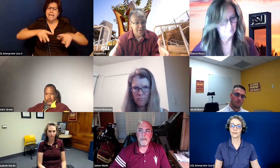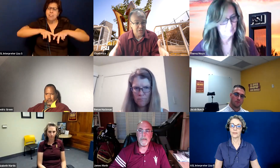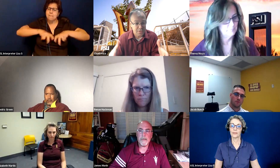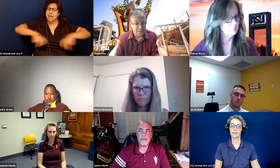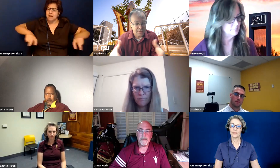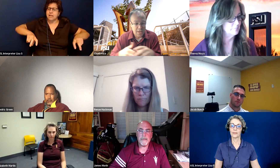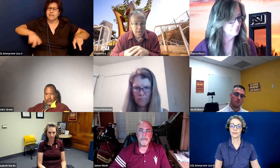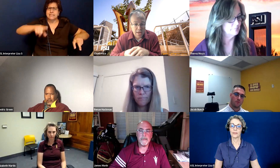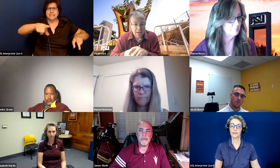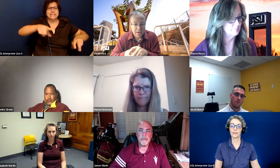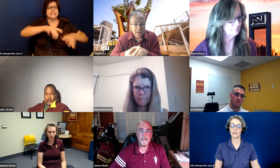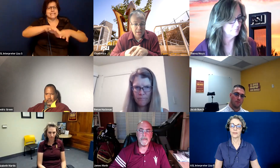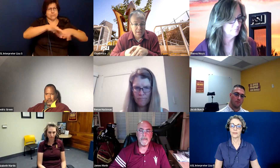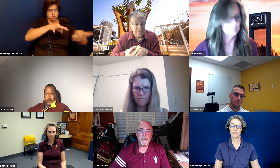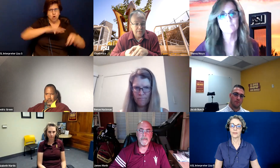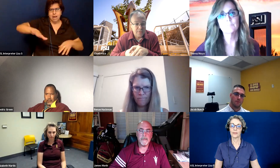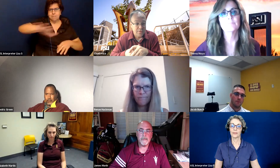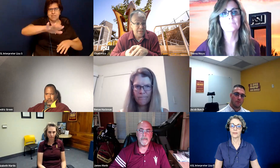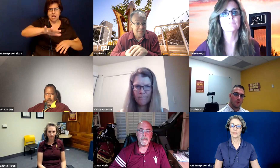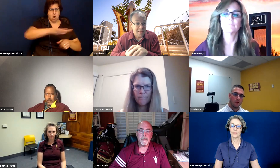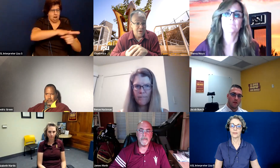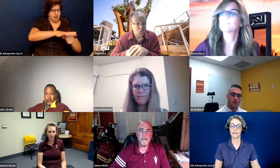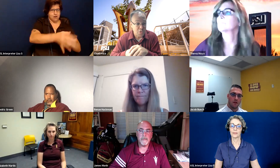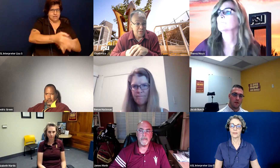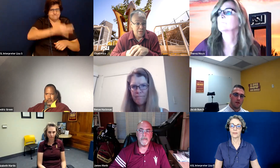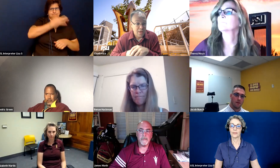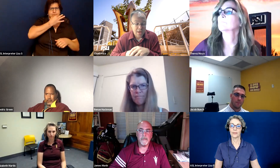of expertise and some of the things that they are doing.